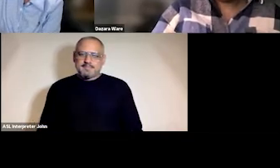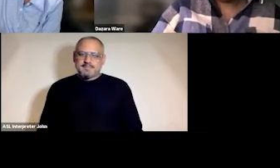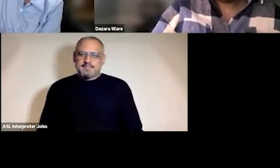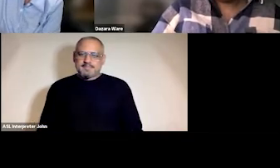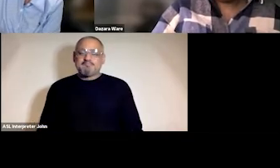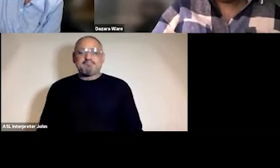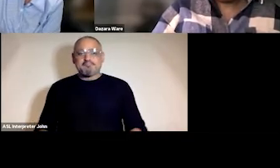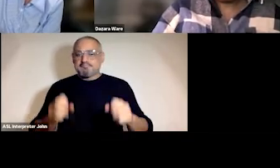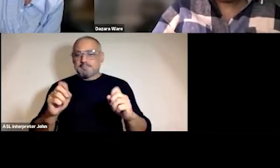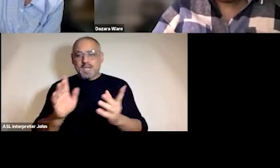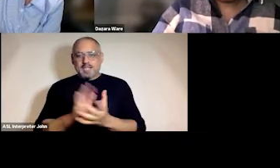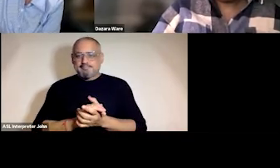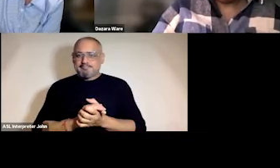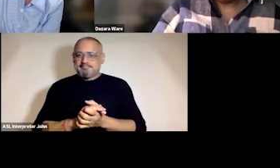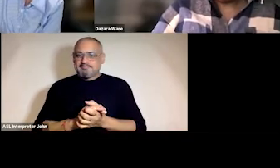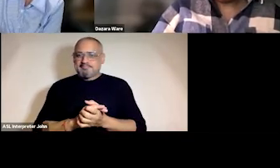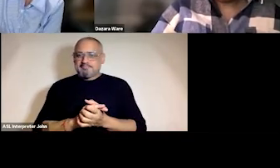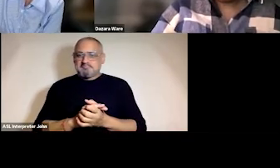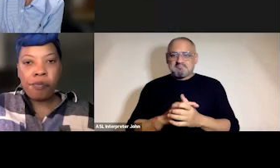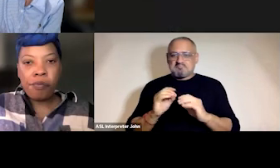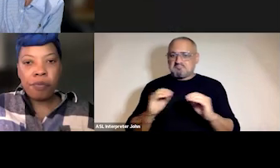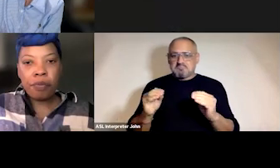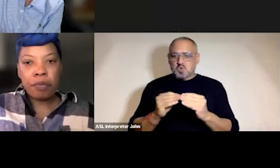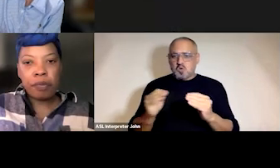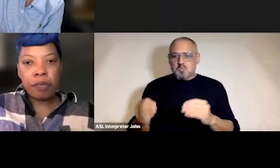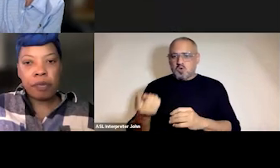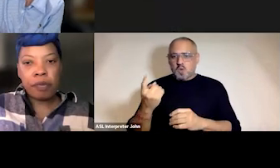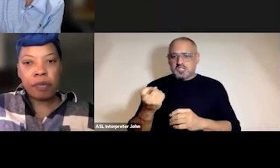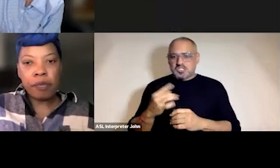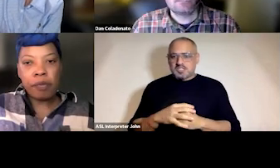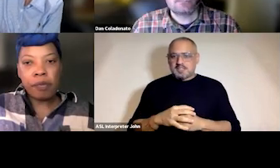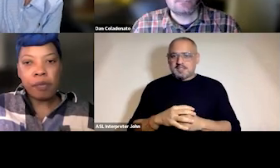Okay, so there haven't been any other questions that have come in.